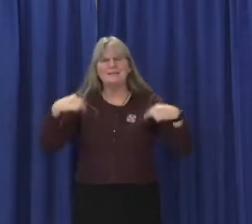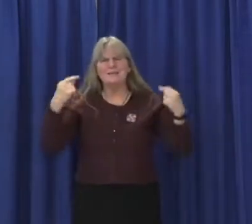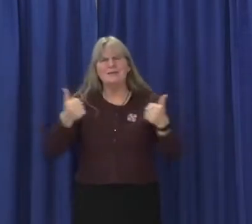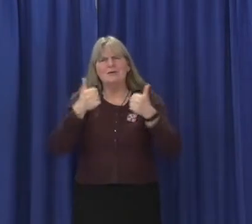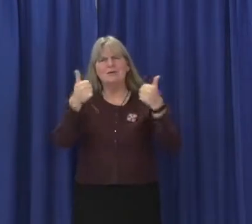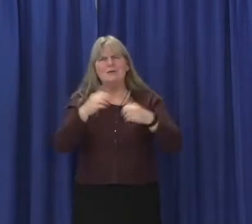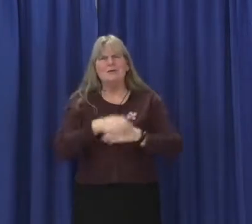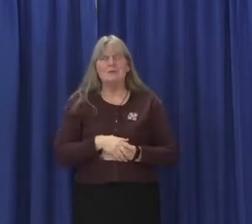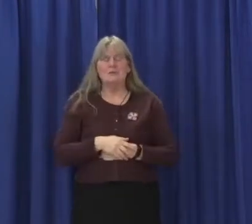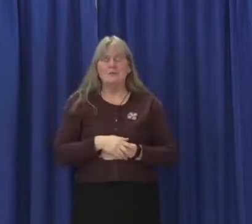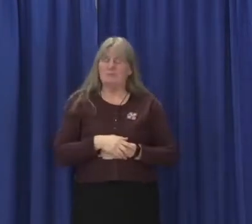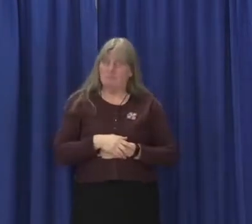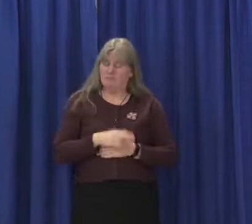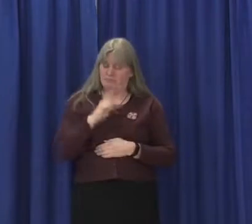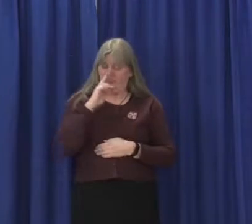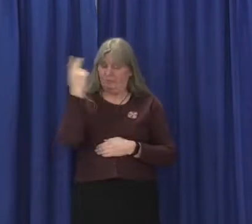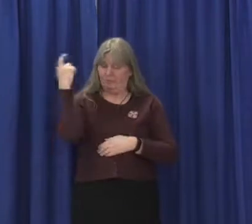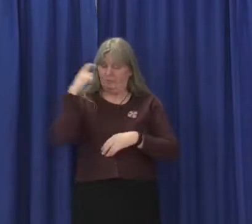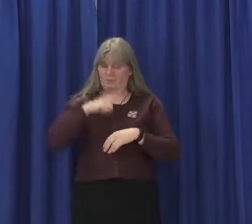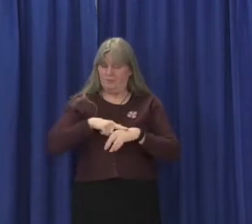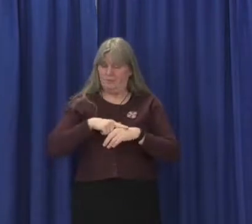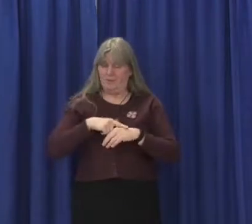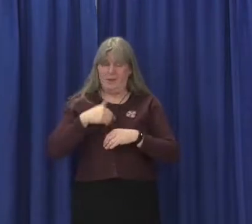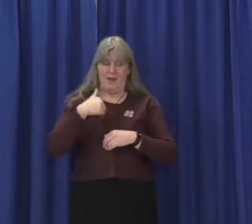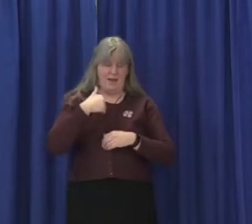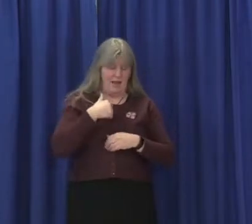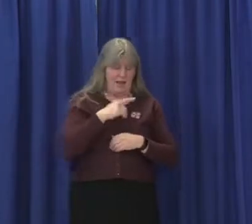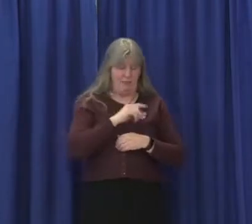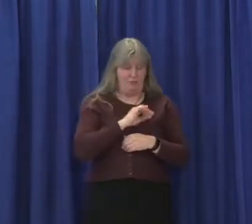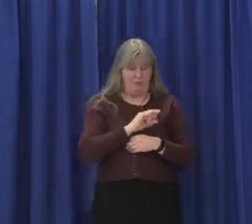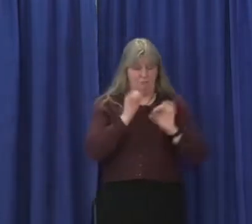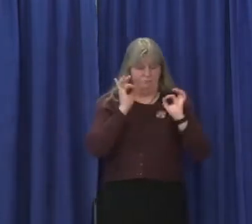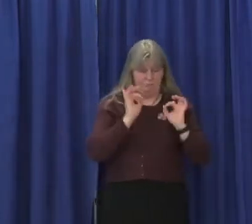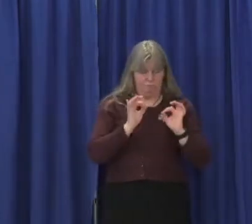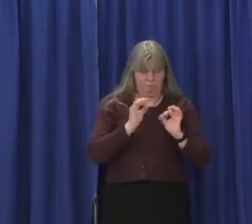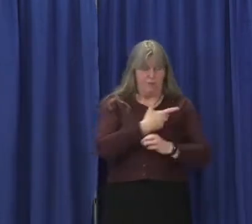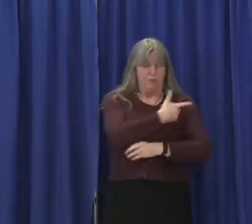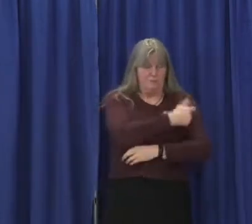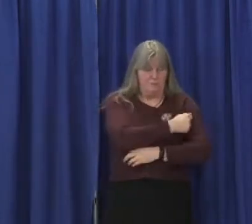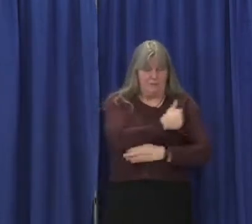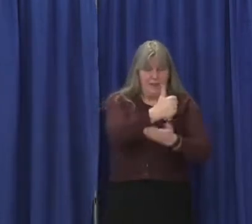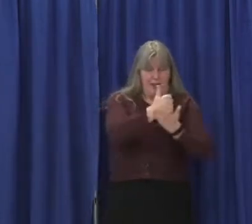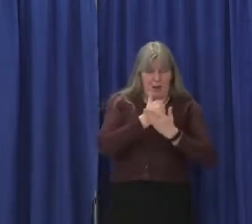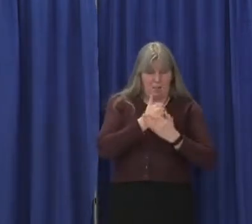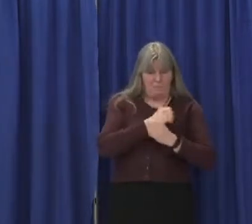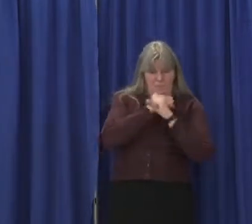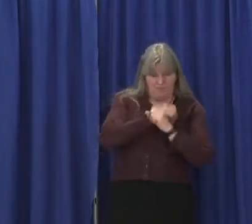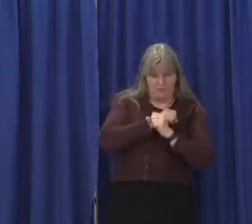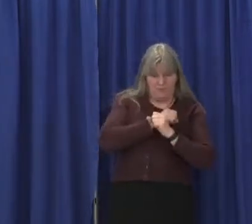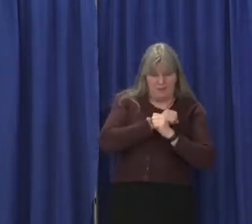where we are combining our tools that we know work well, such as vaccination, with new tools on the horizon--